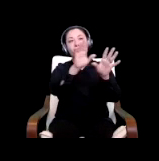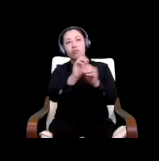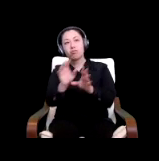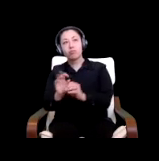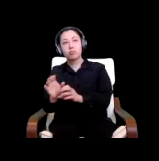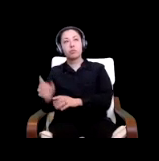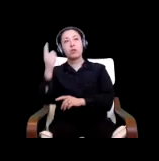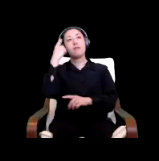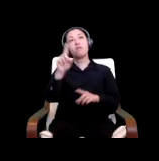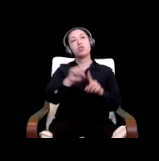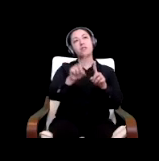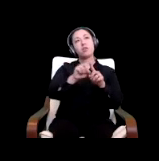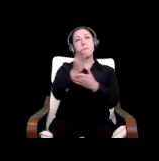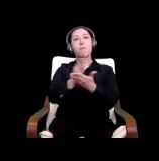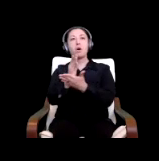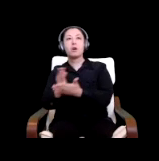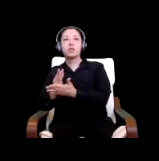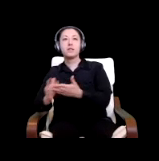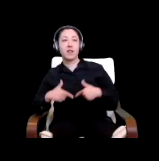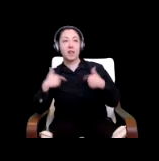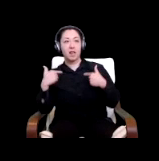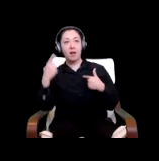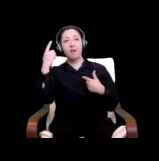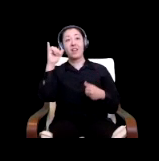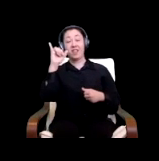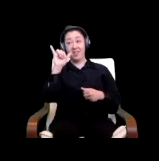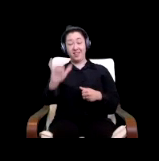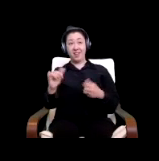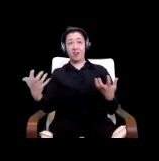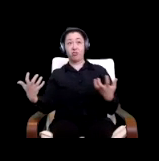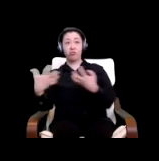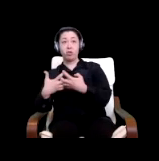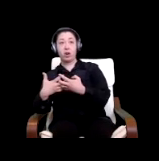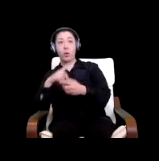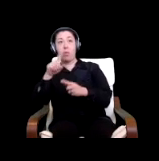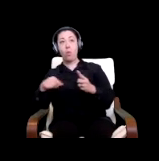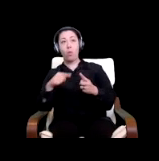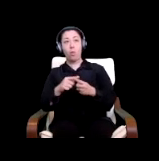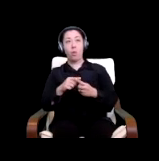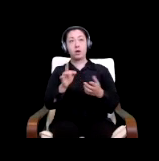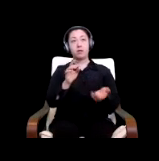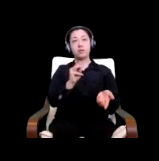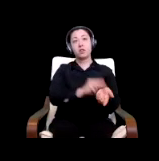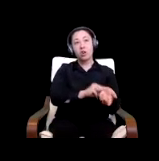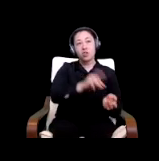based on when medical professionals should be screening or assessing these different areas.